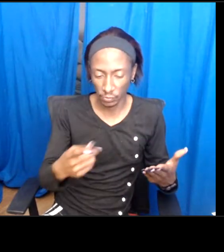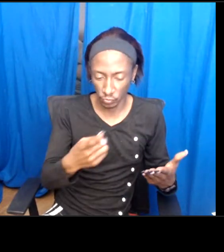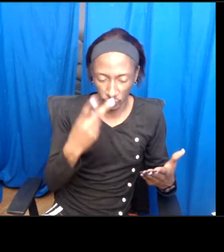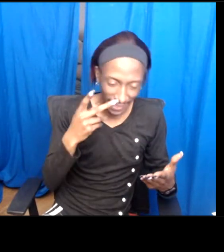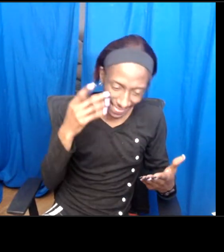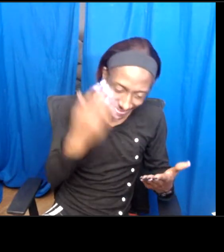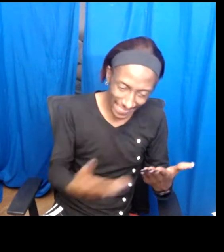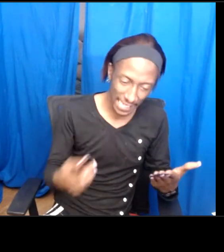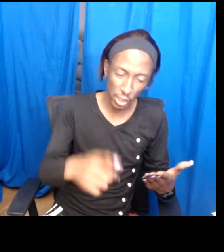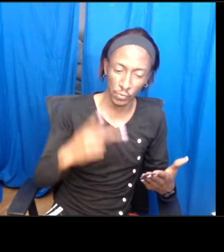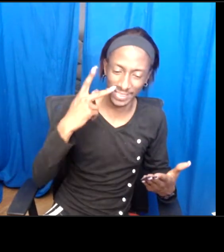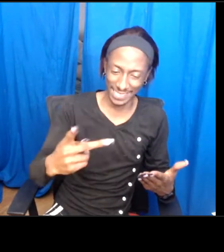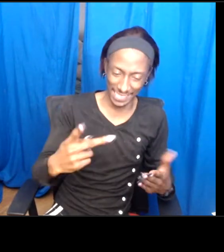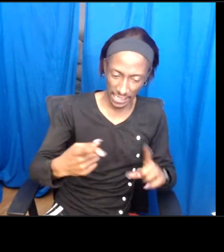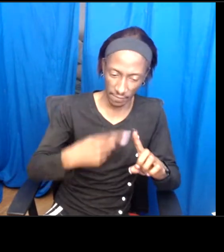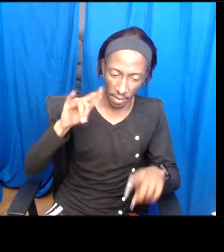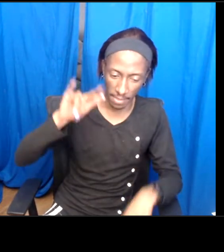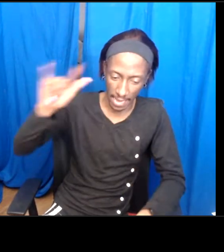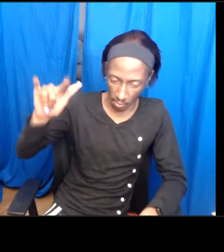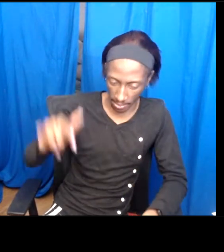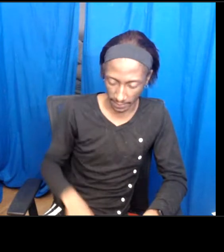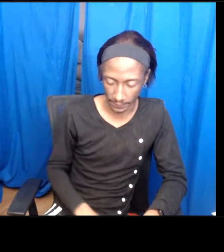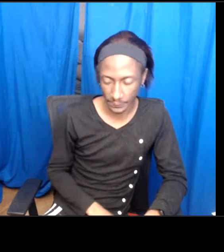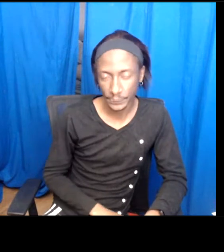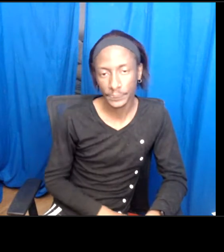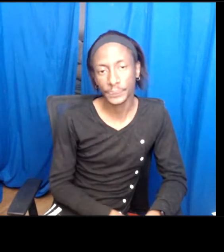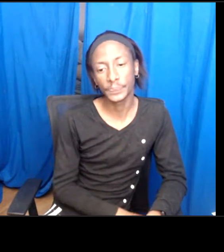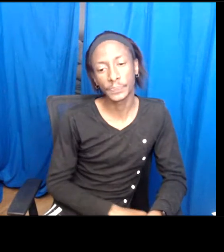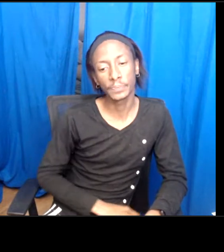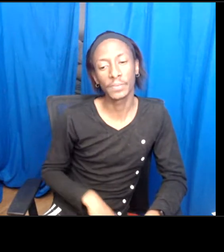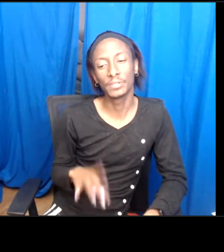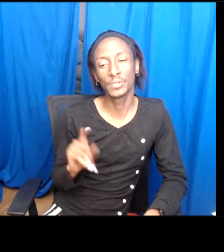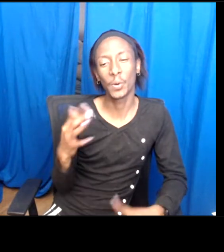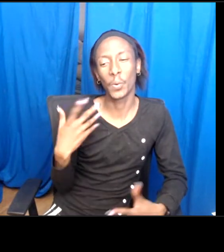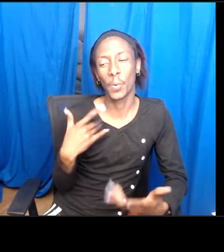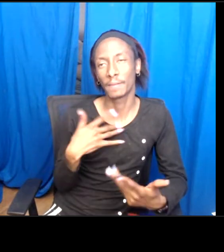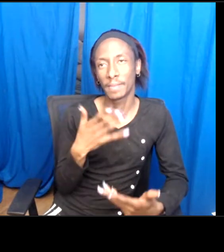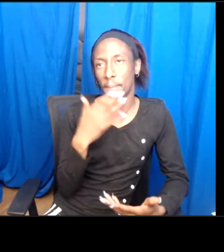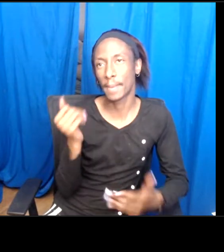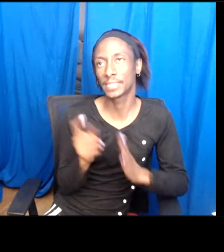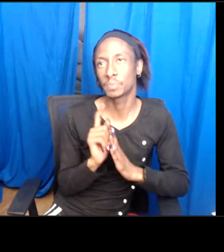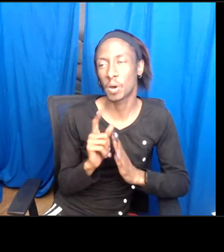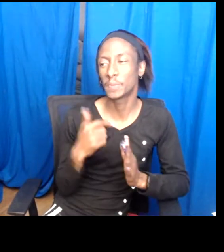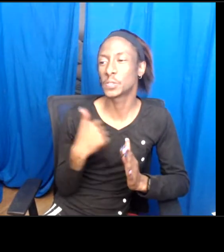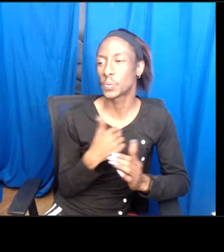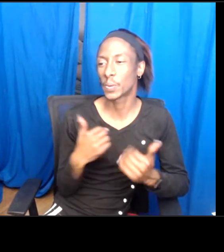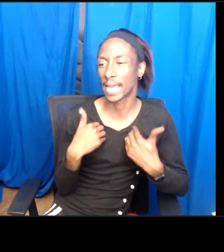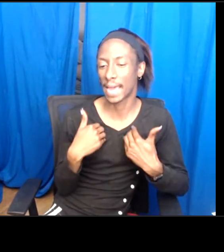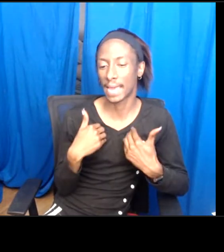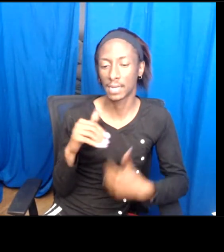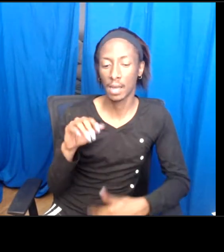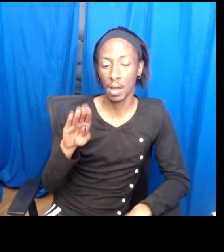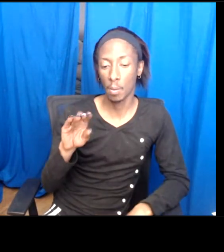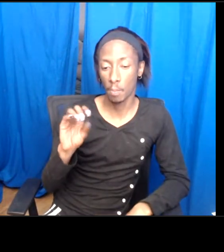(Allison chuckles) One of the highlights was we had a bowhead whale. Bowhead whales are Arctic whales.